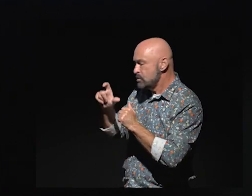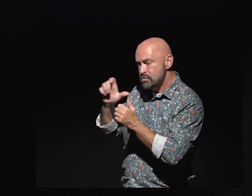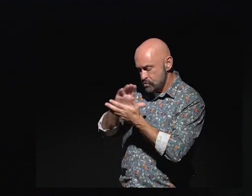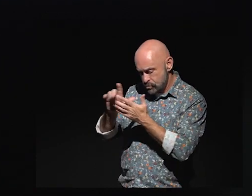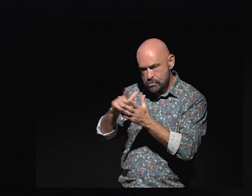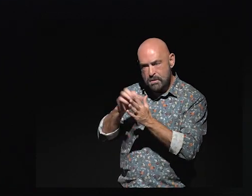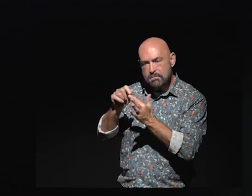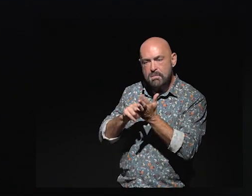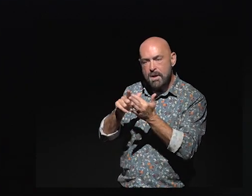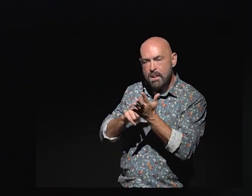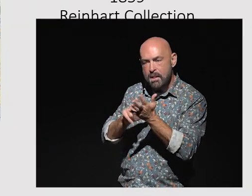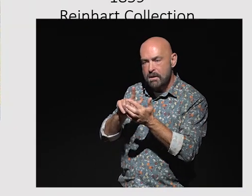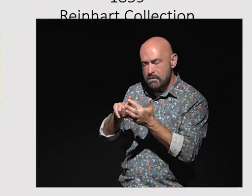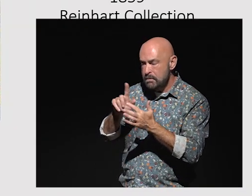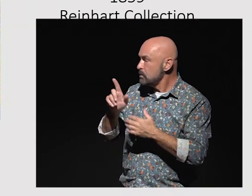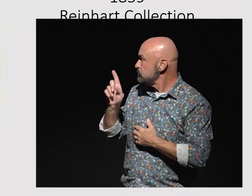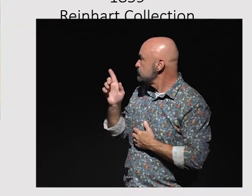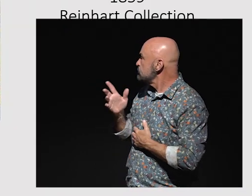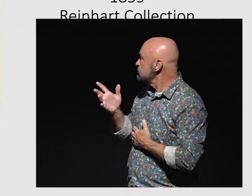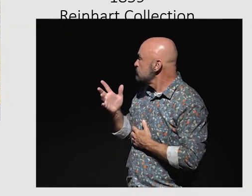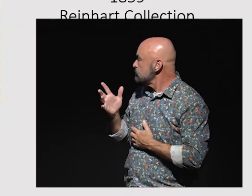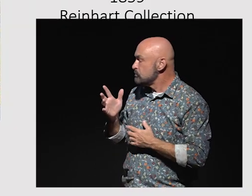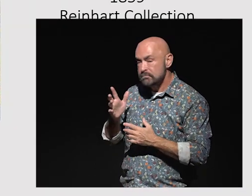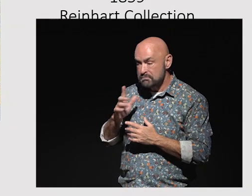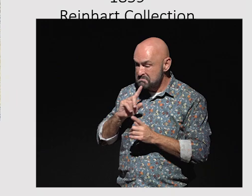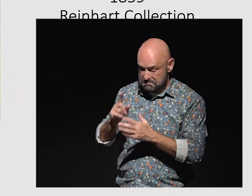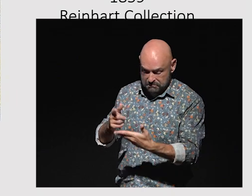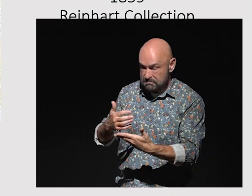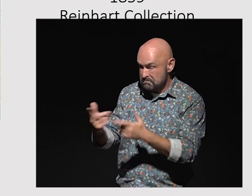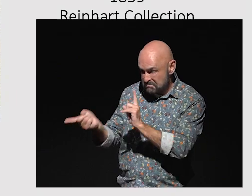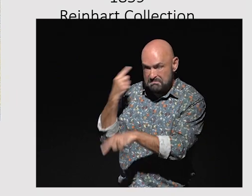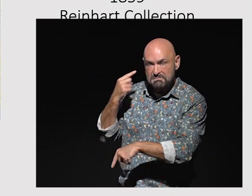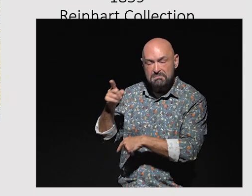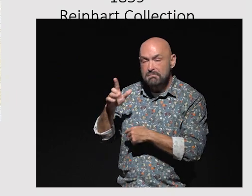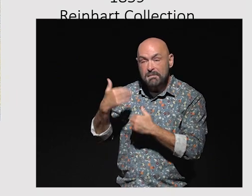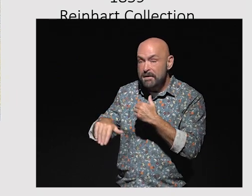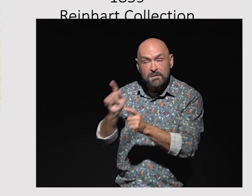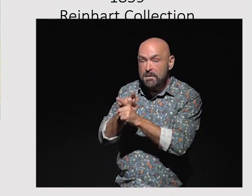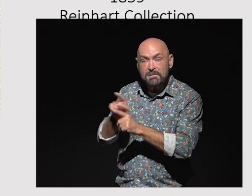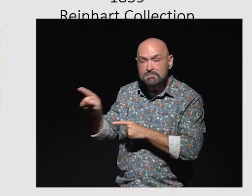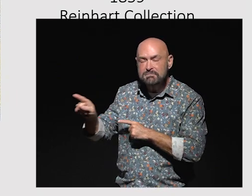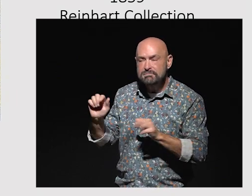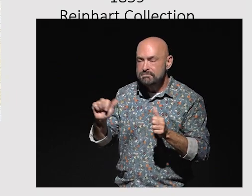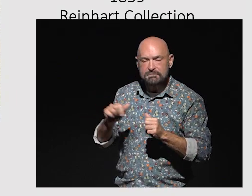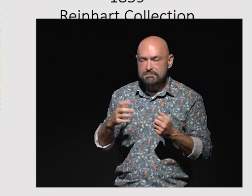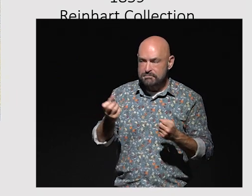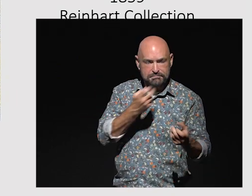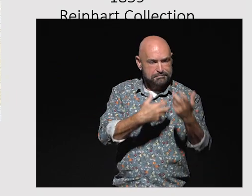was quite literally a mail-order bride. He had never met her. He was told she was quite nice.